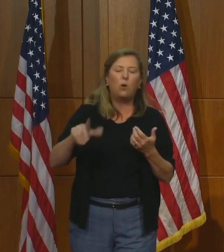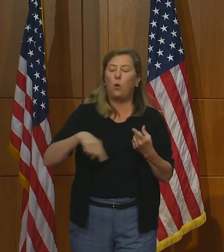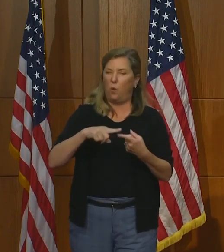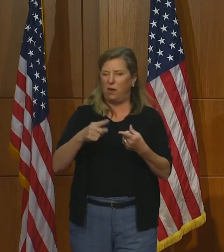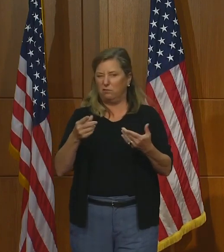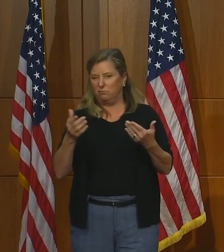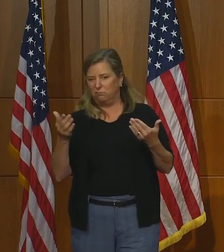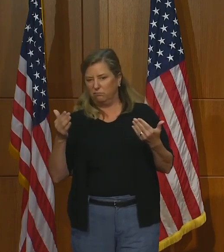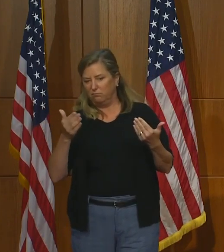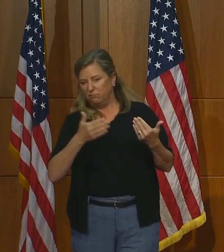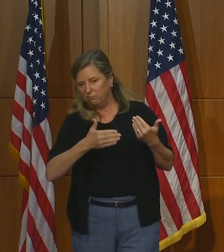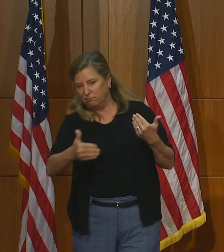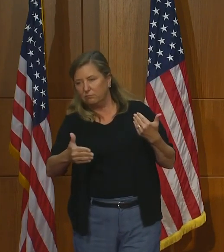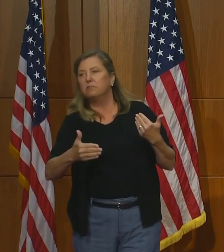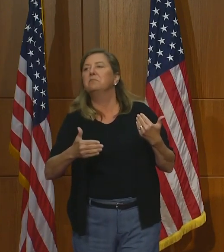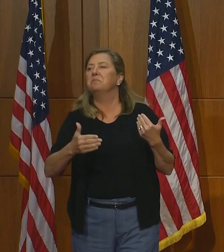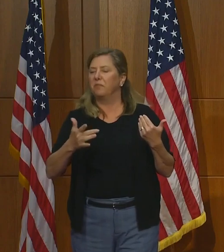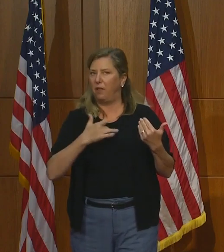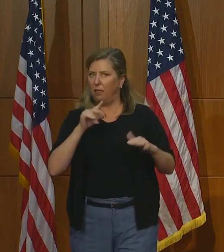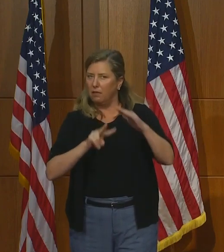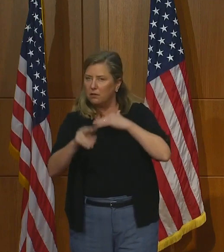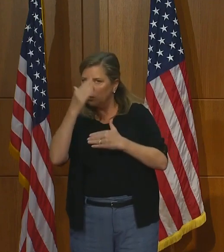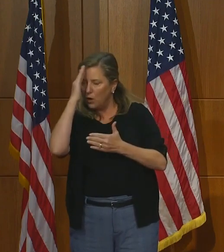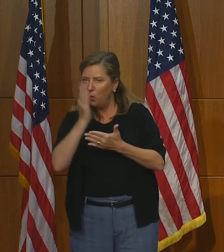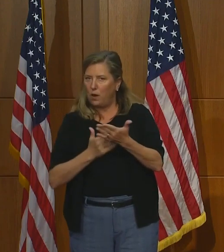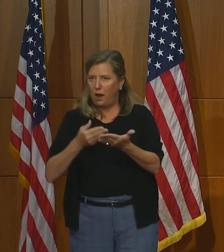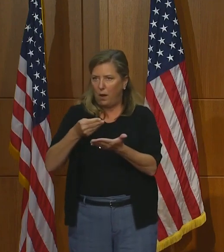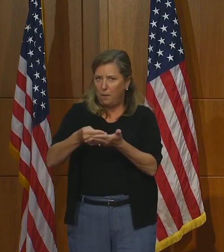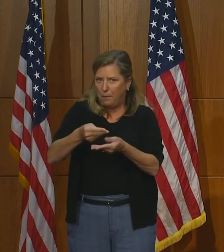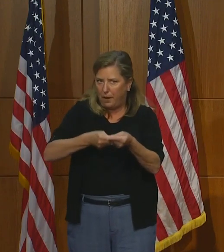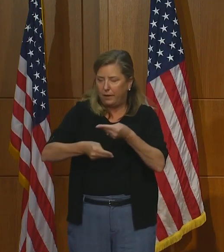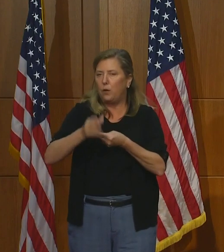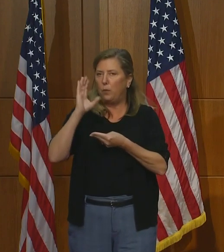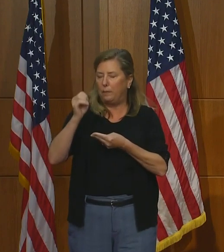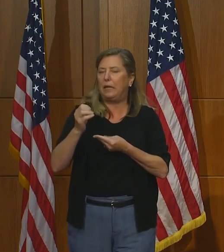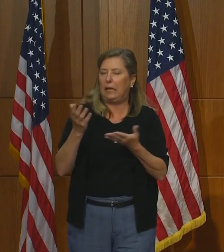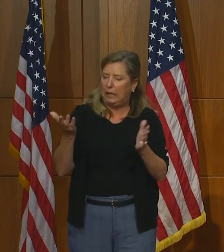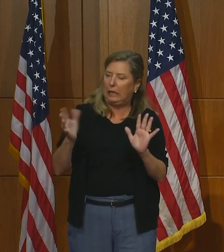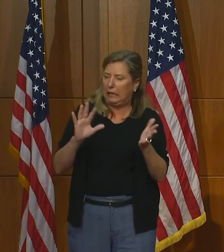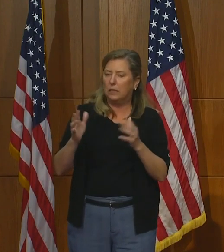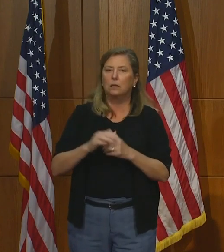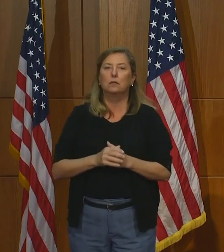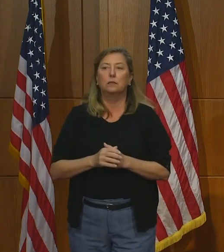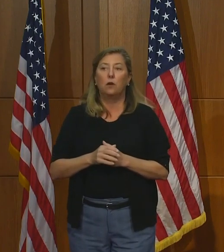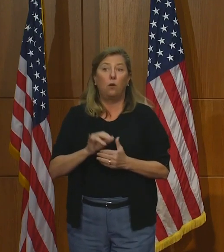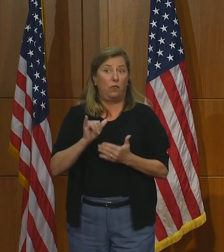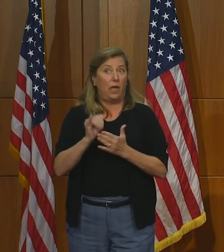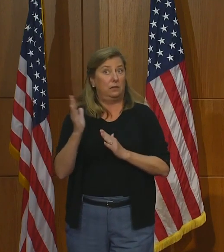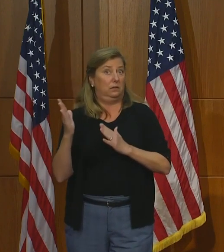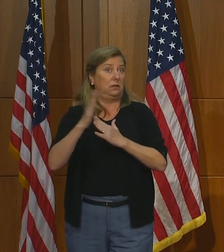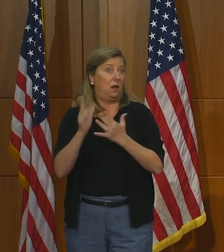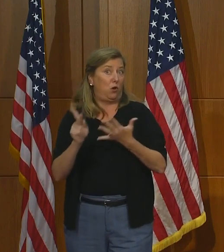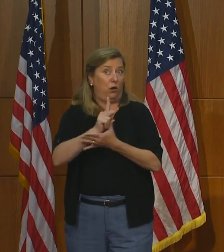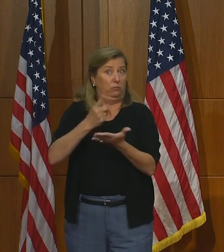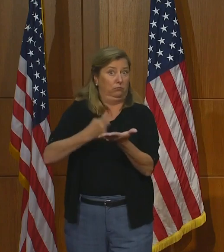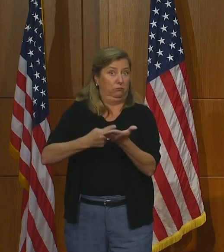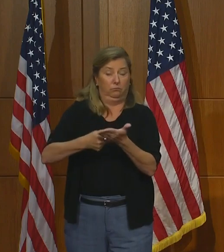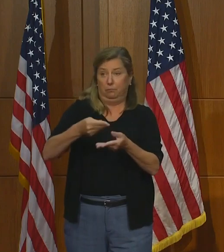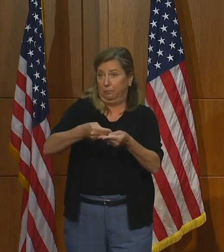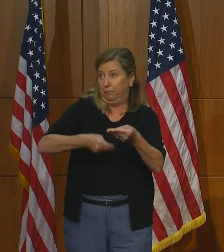HAVE A MUCH BETTER. HERE IN THE NEXT THE UPCOMING. OF WHAT. REVENUE IS GOING TO BE COMING